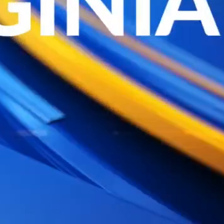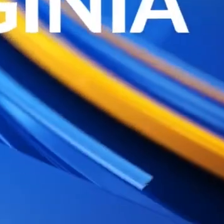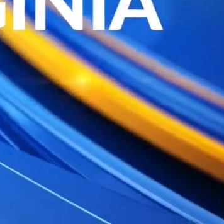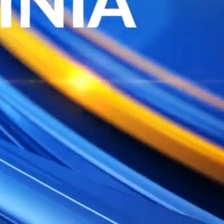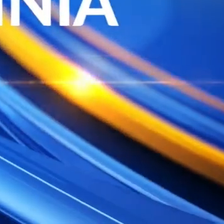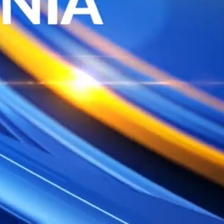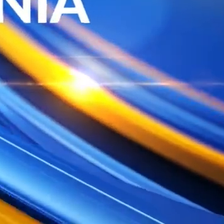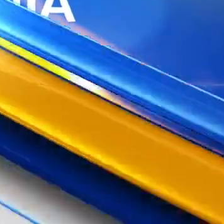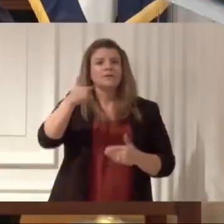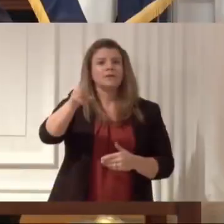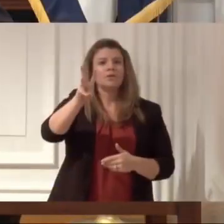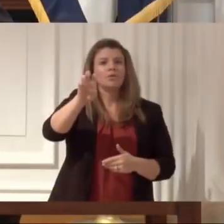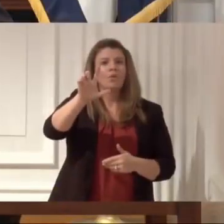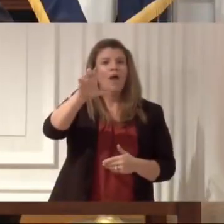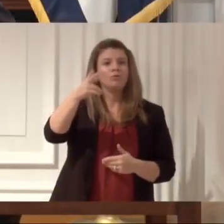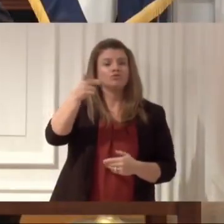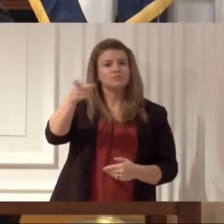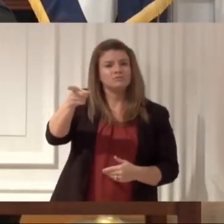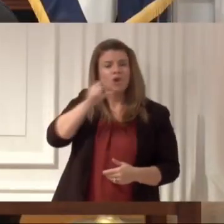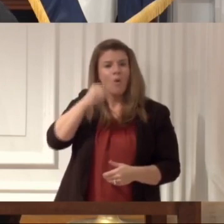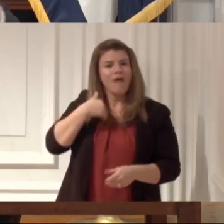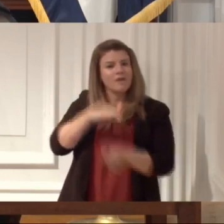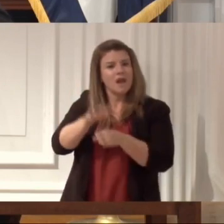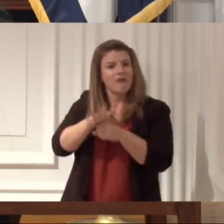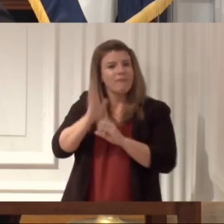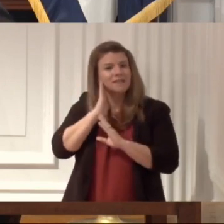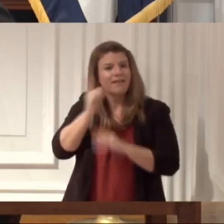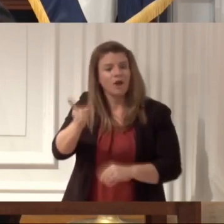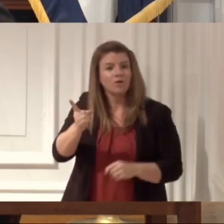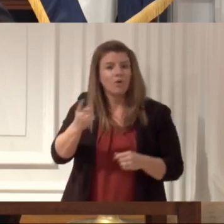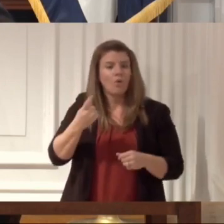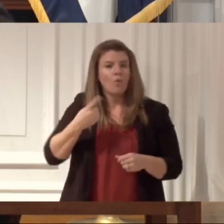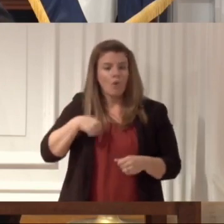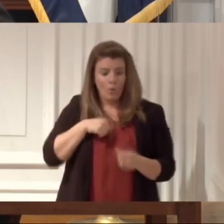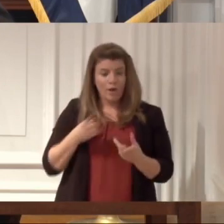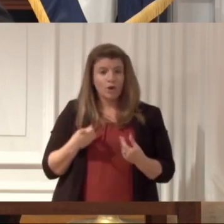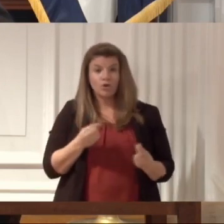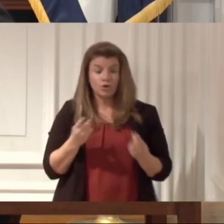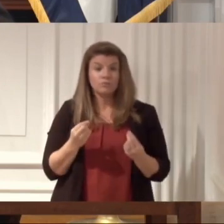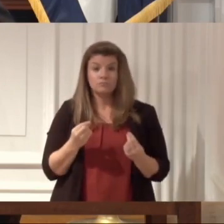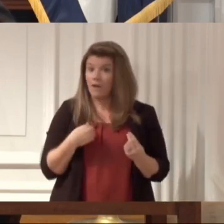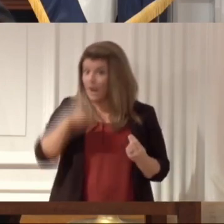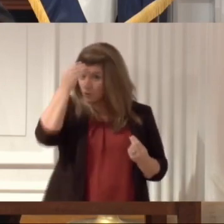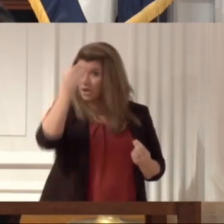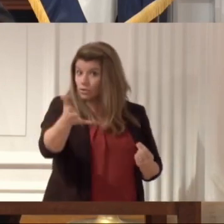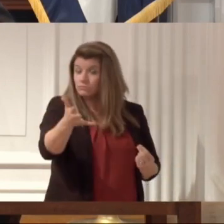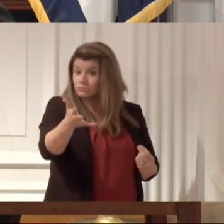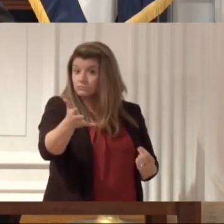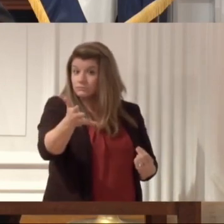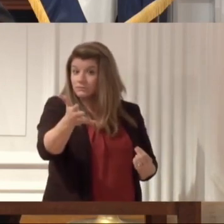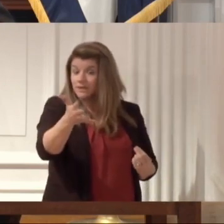IN HIS STATEWIDE ADDRESS SATURDAY EVENING... GOVERNOR JIM JUSTICE SAID THE POWER TO STOP THE SPREAD OF THE CORONA VIRUS LIES IN THE HANDS OF ALL WEST VIRGINIANS. "I AM HERE TO ASK YOU IN ANY SHAPE, FORM OR FASHION FOR THOSE WHO ARE STILL